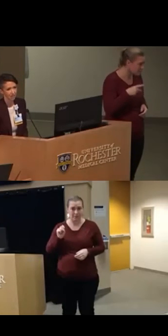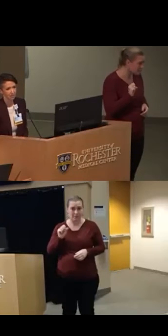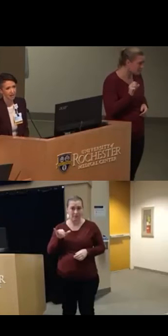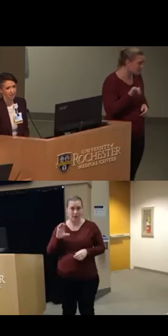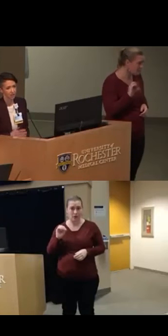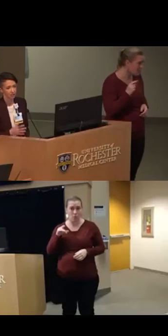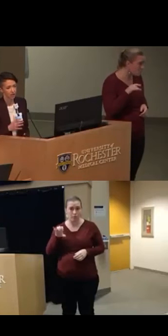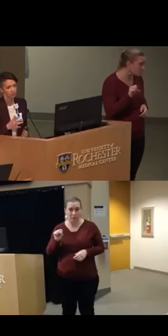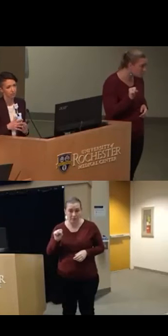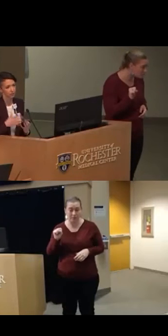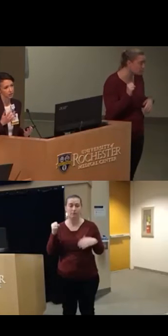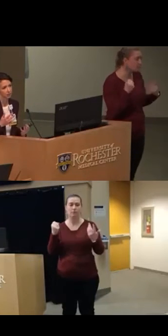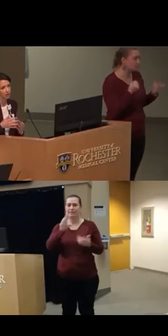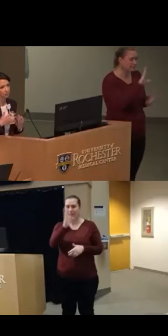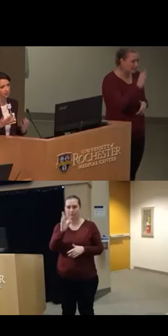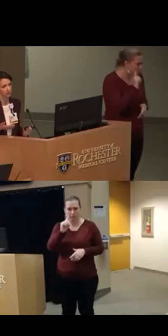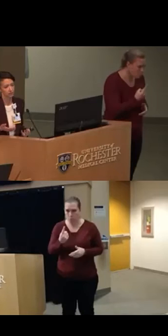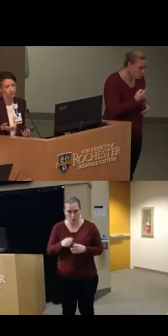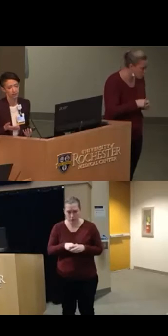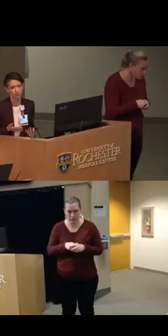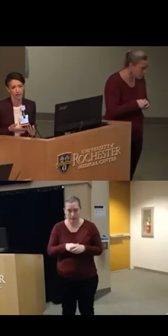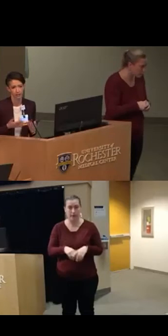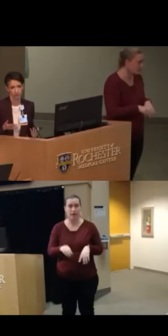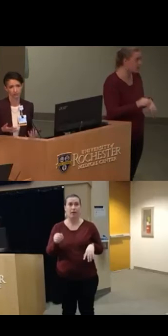um and rather than try to present to you a comprehensive list of all the types of